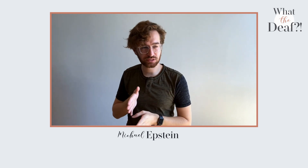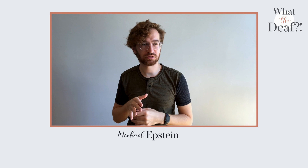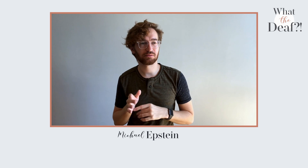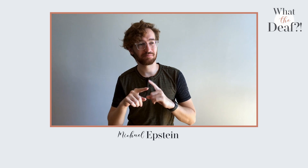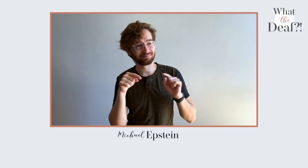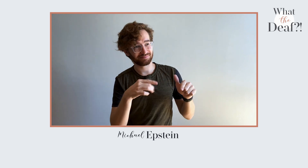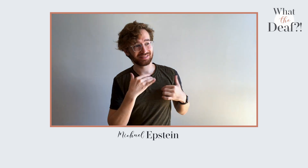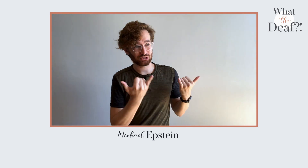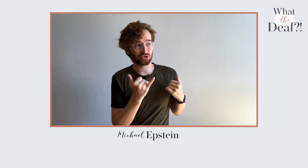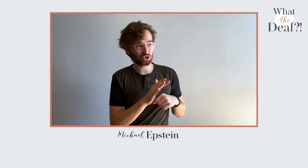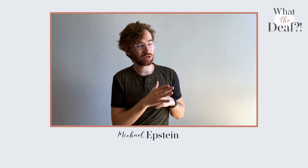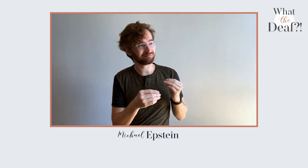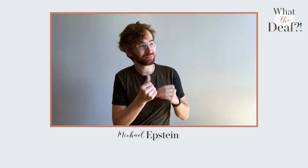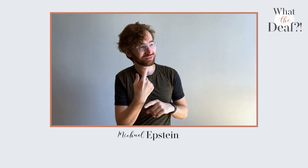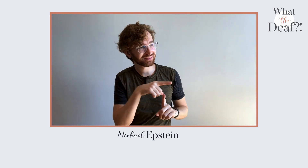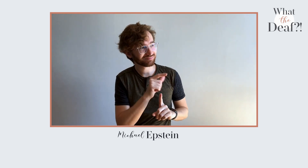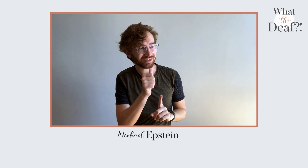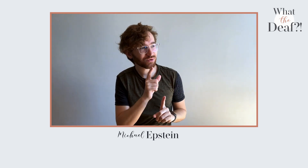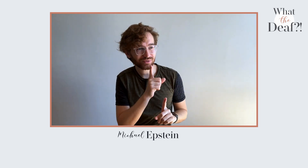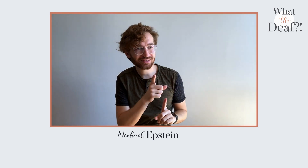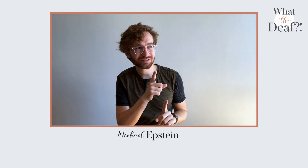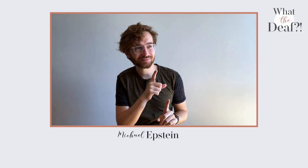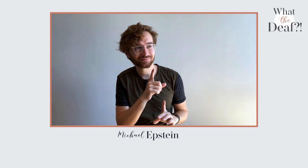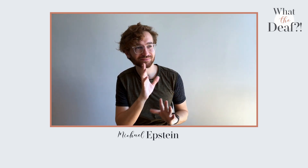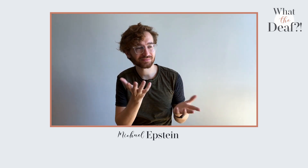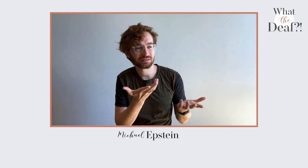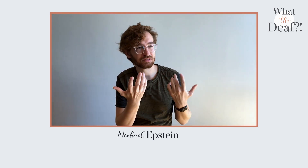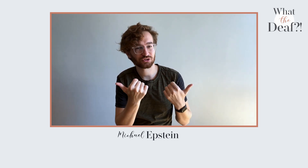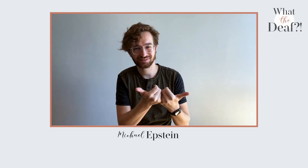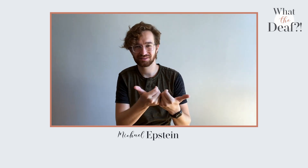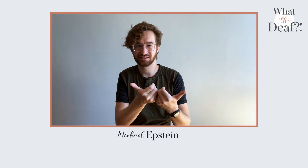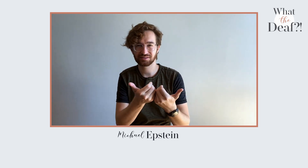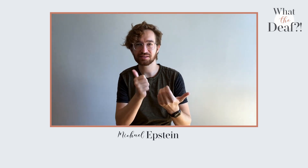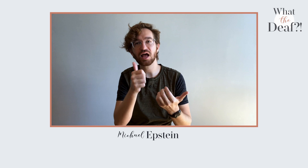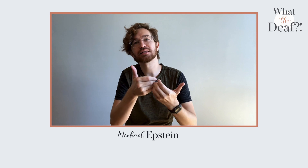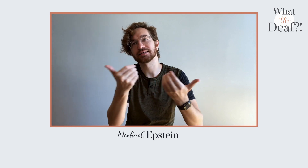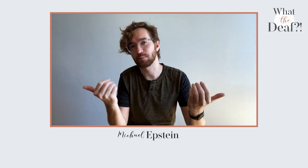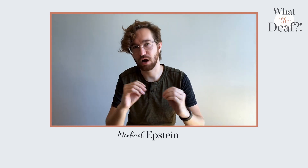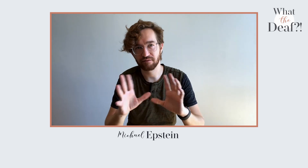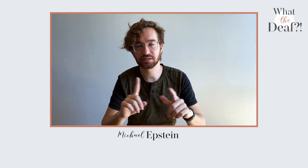However in my current line of work, my deafness, I don't want to call it separate, but it really doesn't come up often